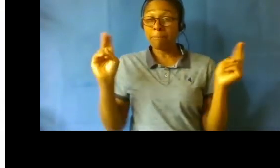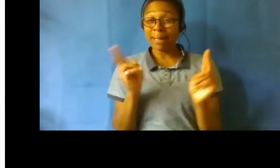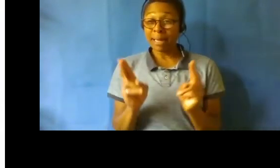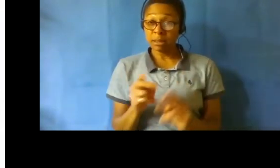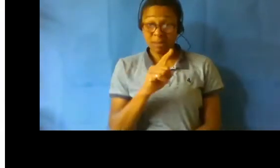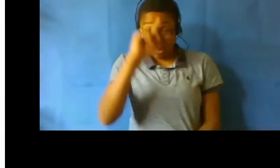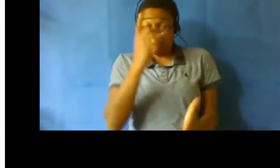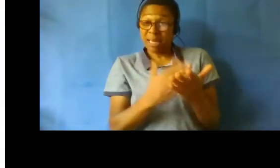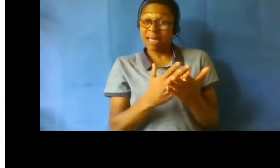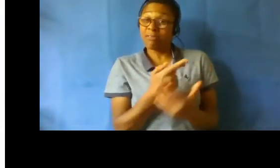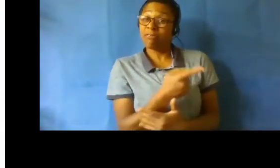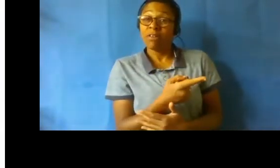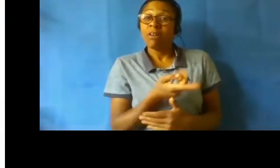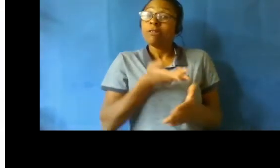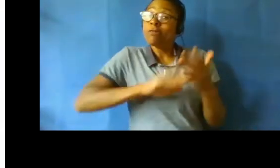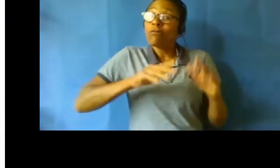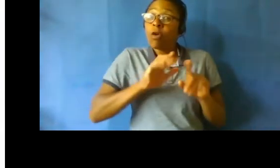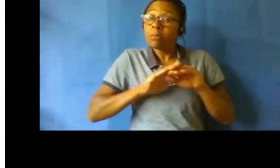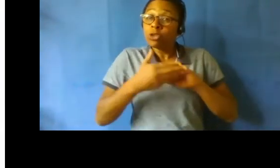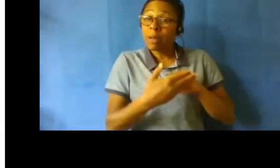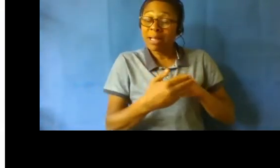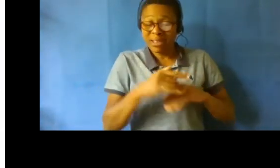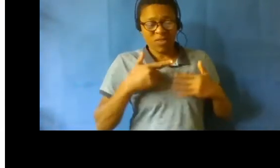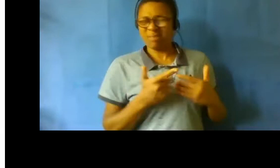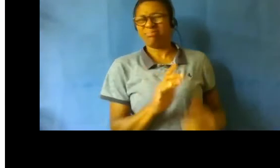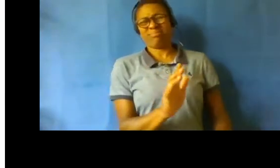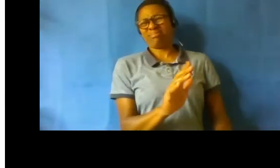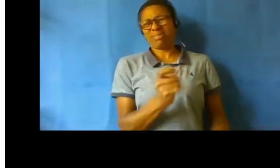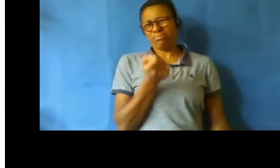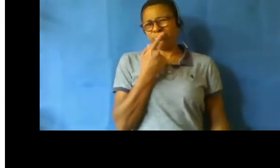of these medications mom always has teas I don't know where she gets them from